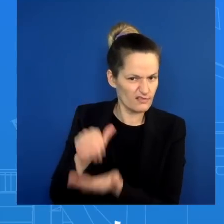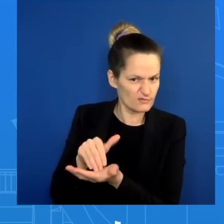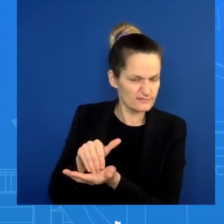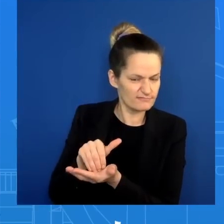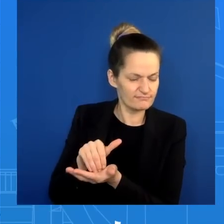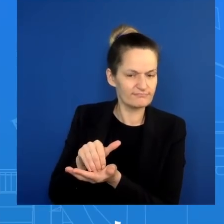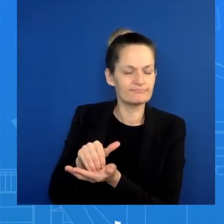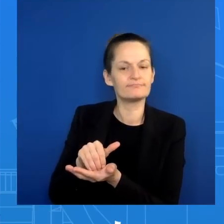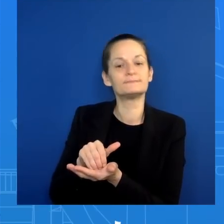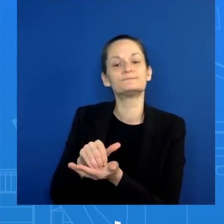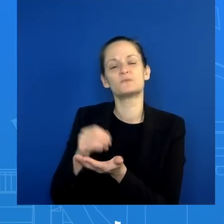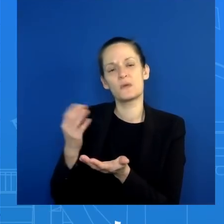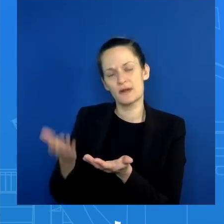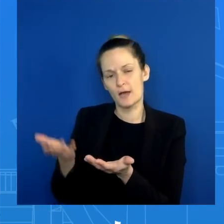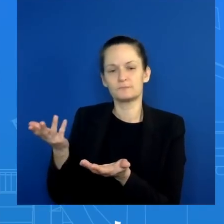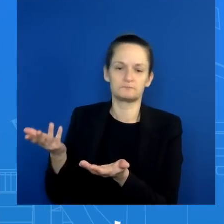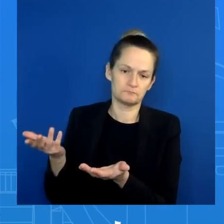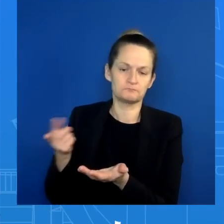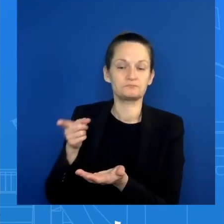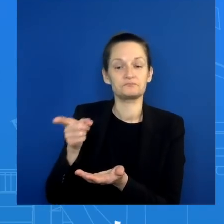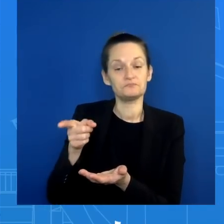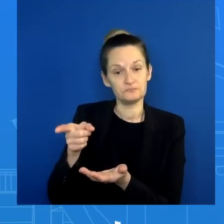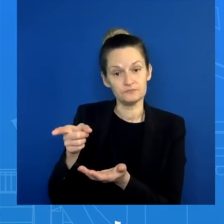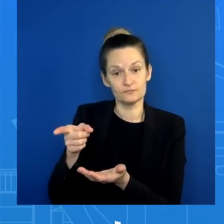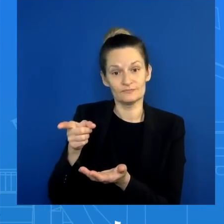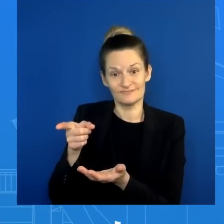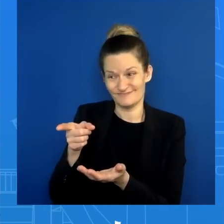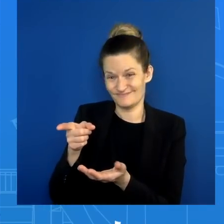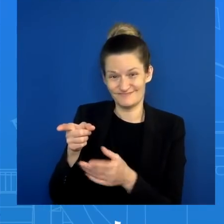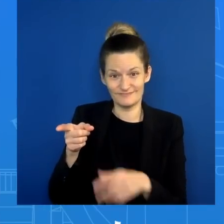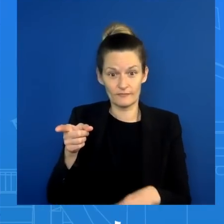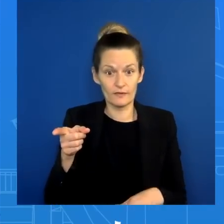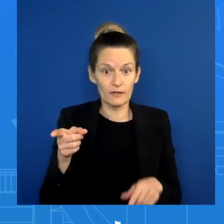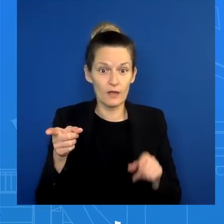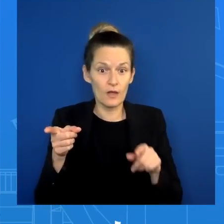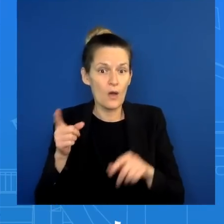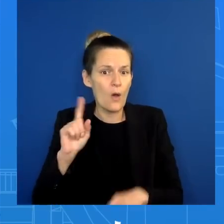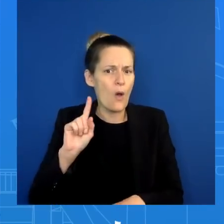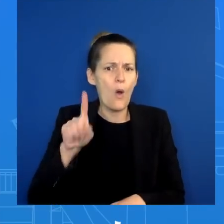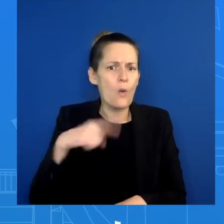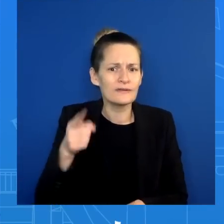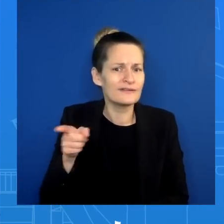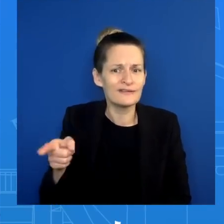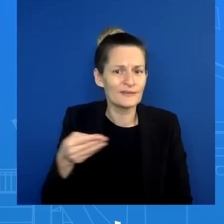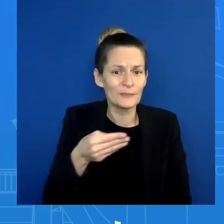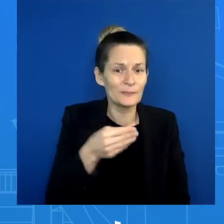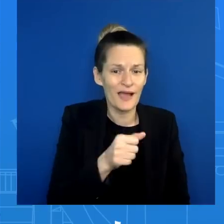credential would pay only $31 a month compared to the $147 they would pay now.